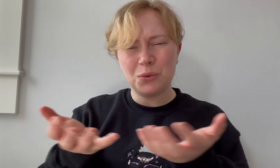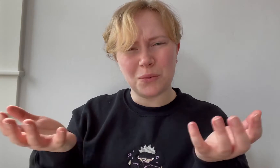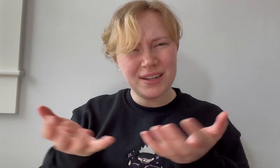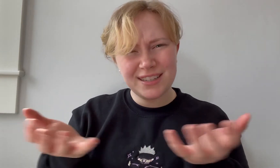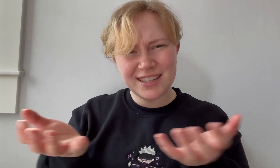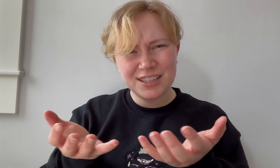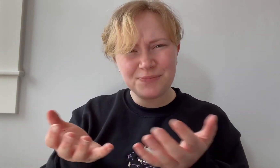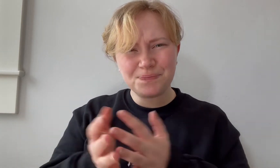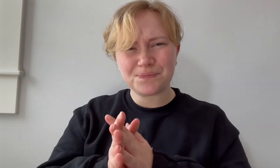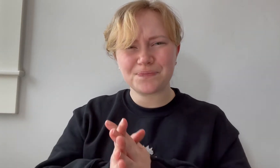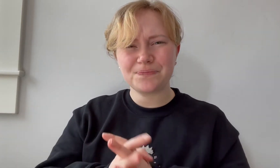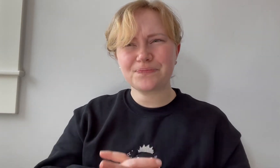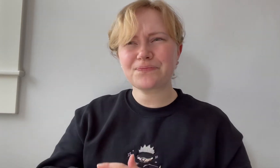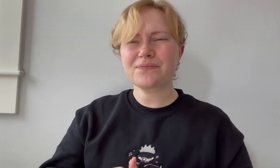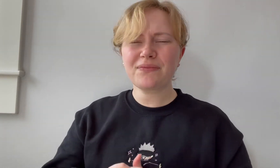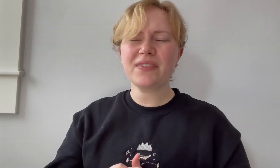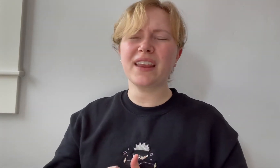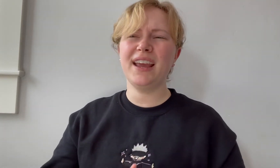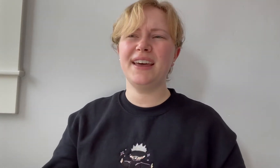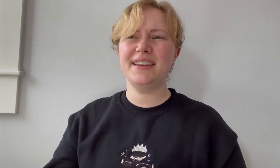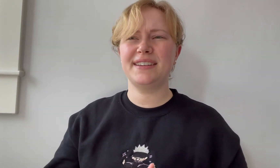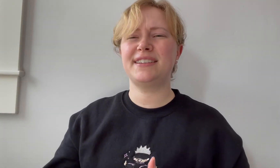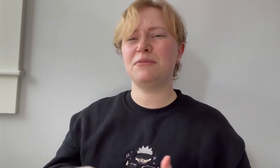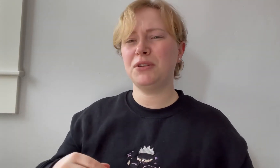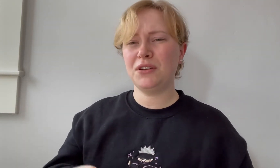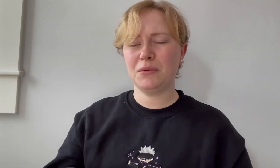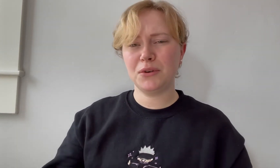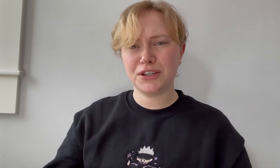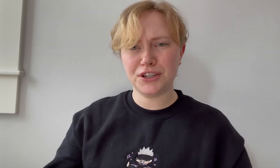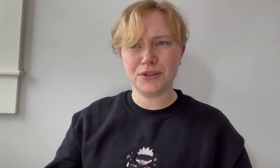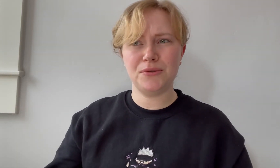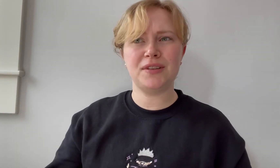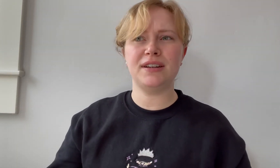what and the example i'm going to use is